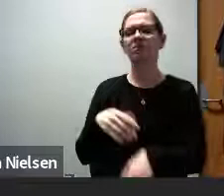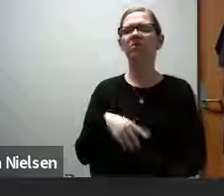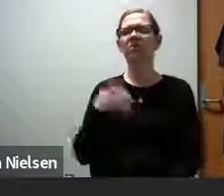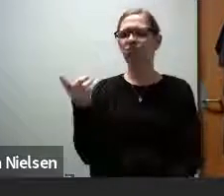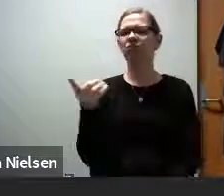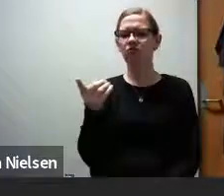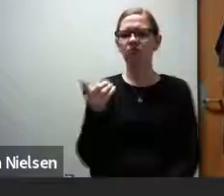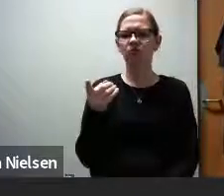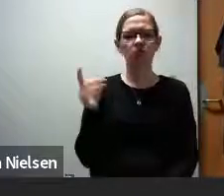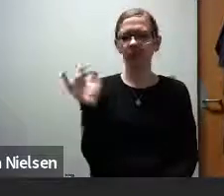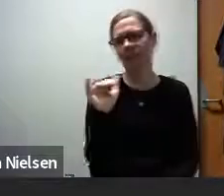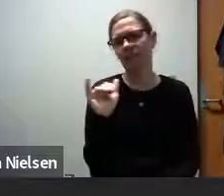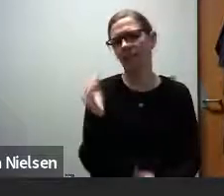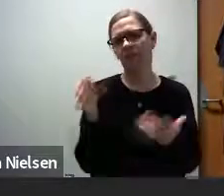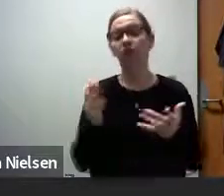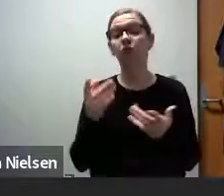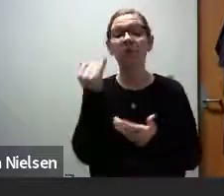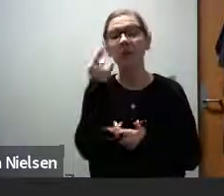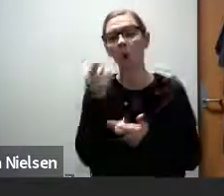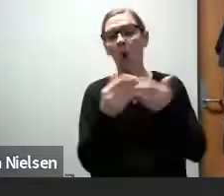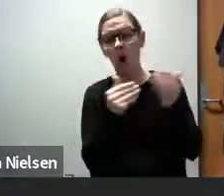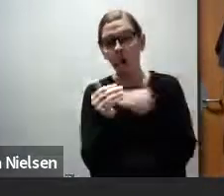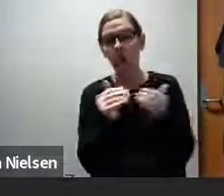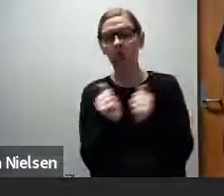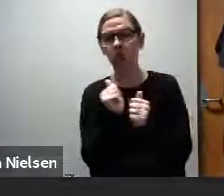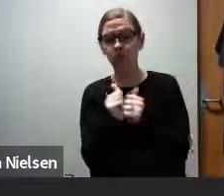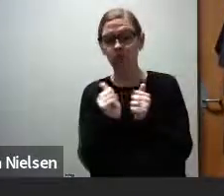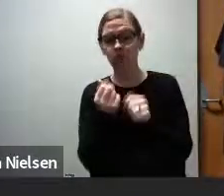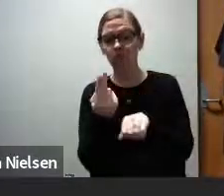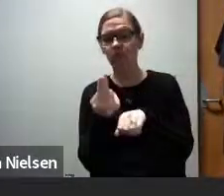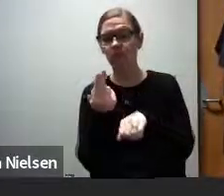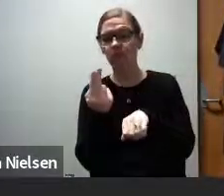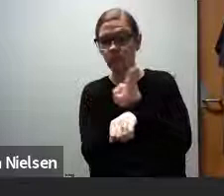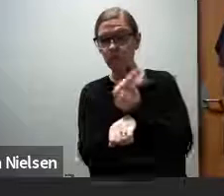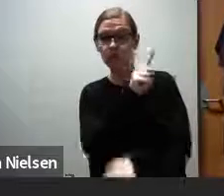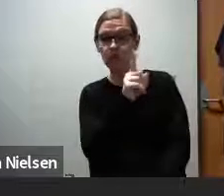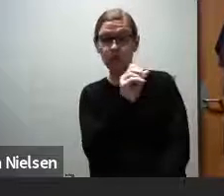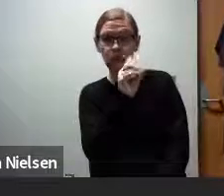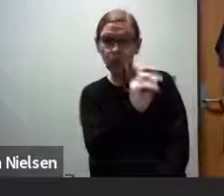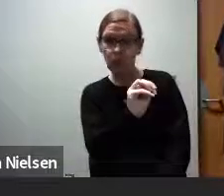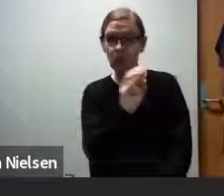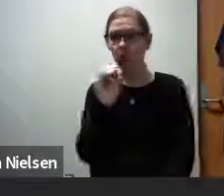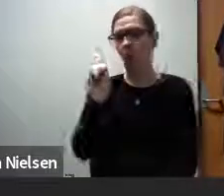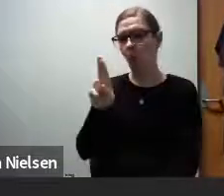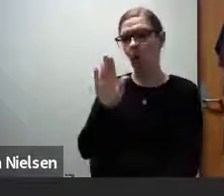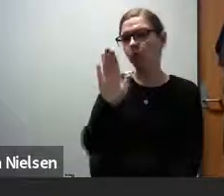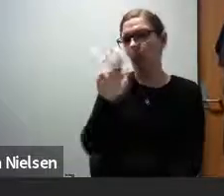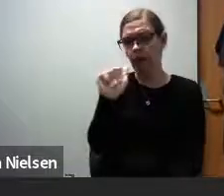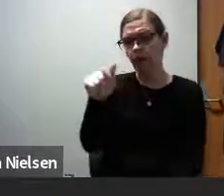But just whatever you're comfortable using, you can use the whiteboard from zoom or if you want to use the you know whiteboard app, you could do that as well.